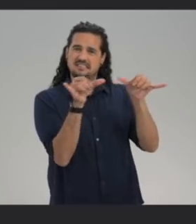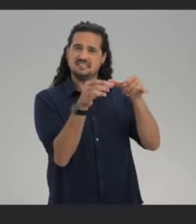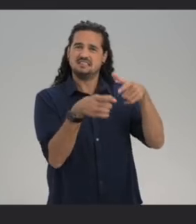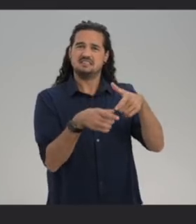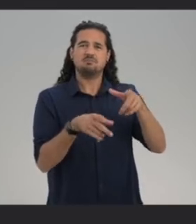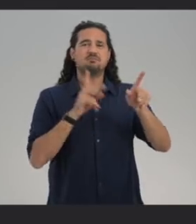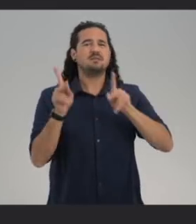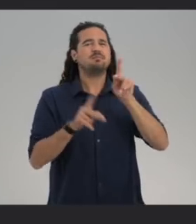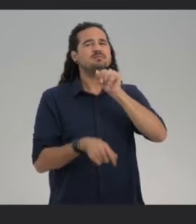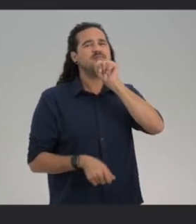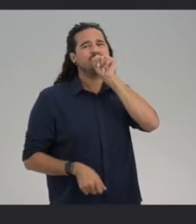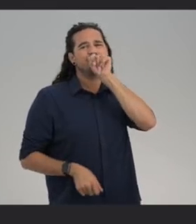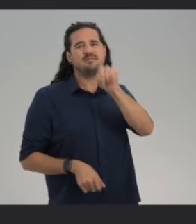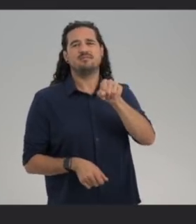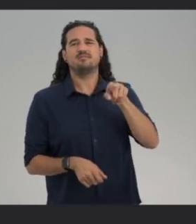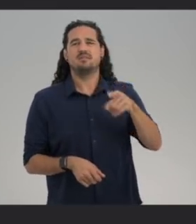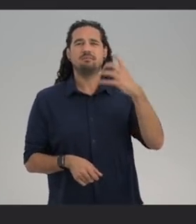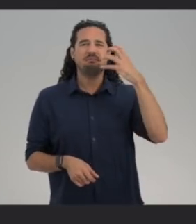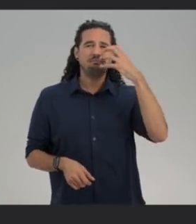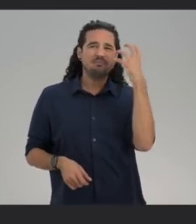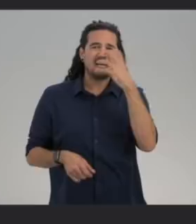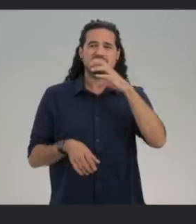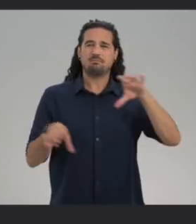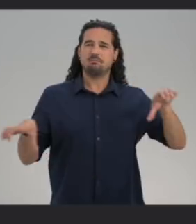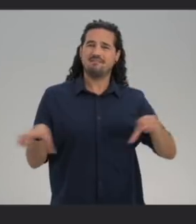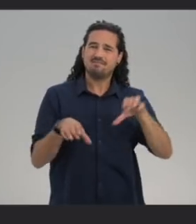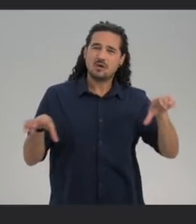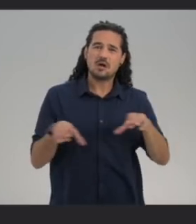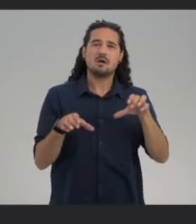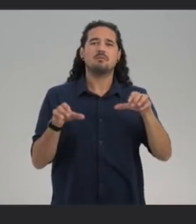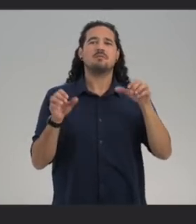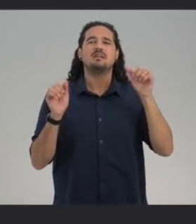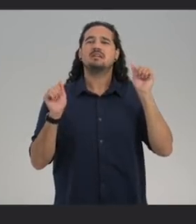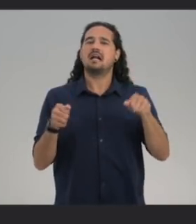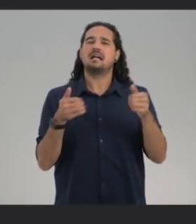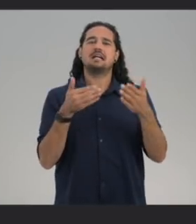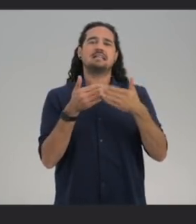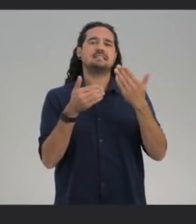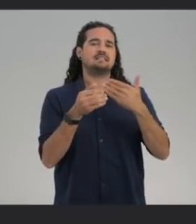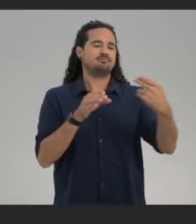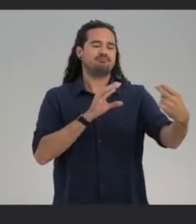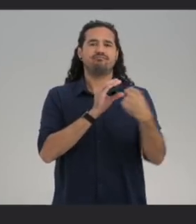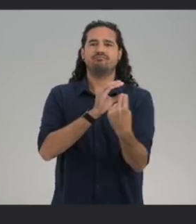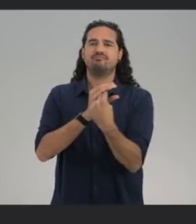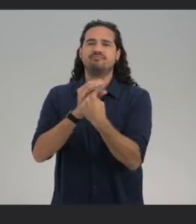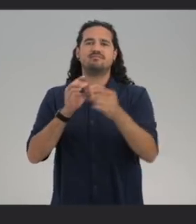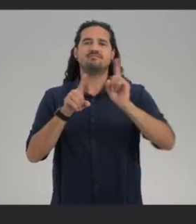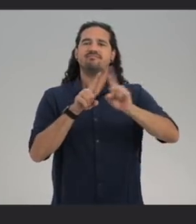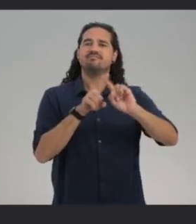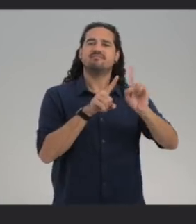Our users love its outstanding performance, array of connectivity and signature design.